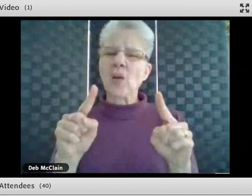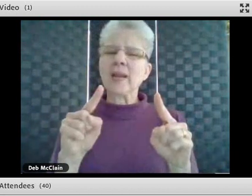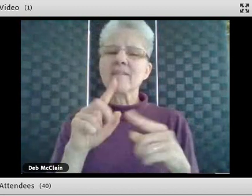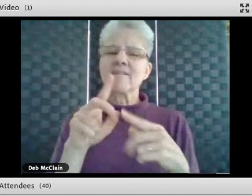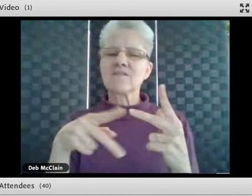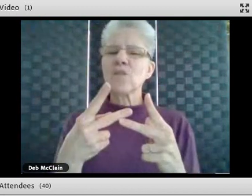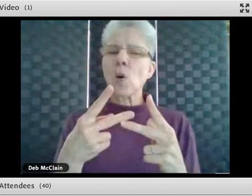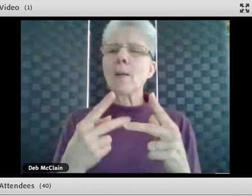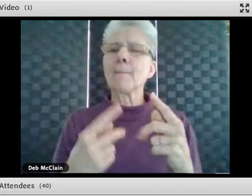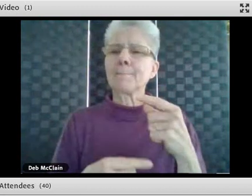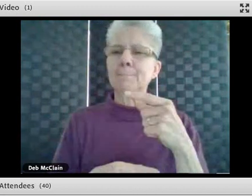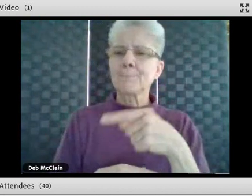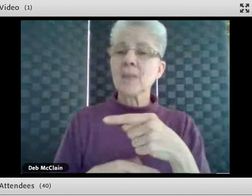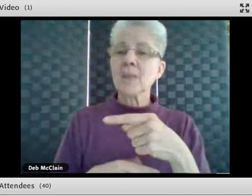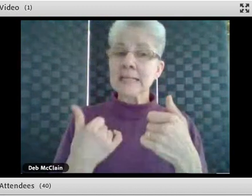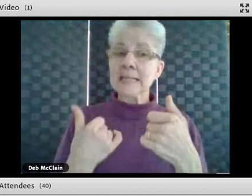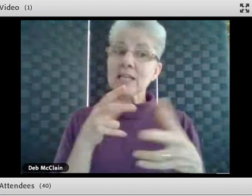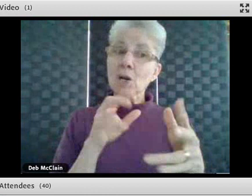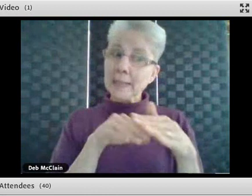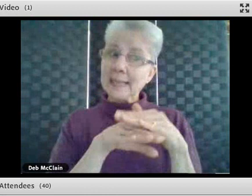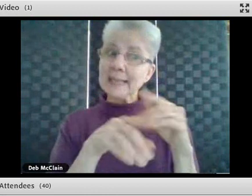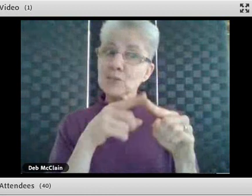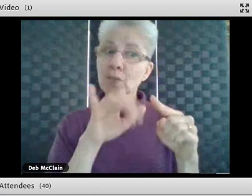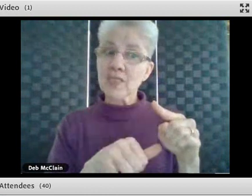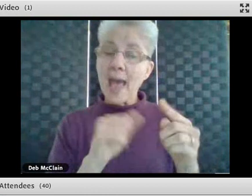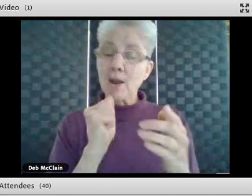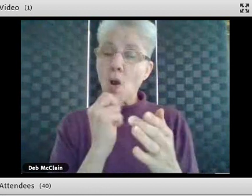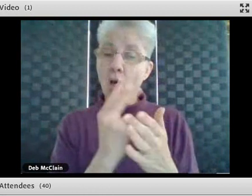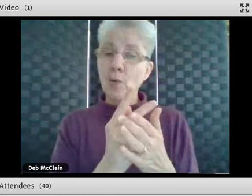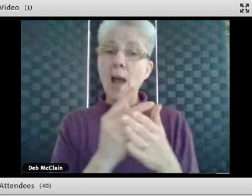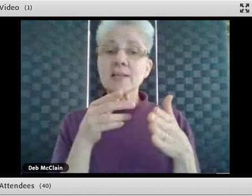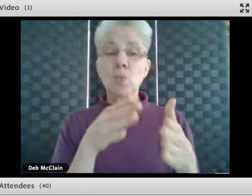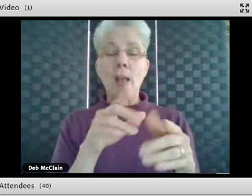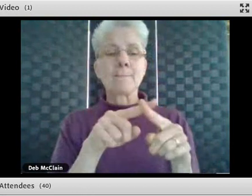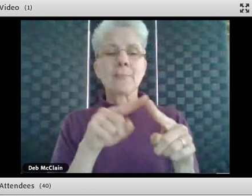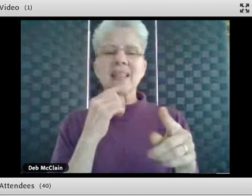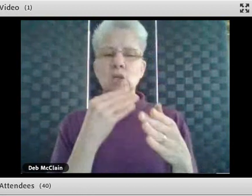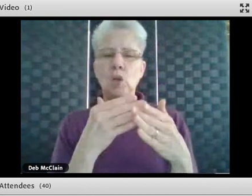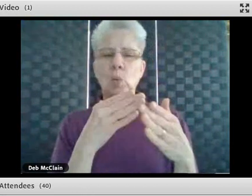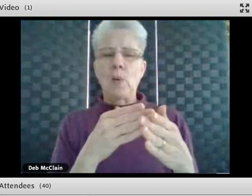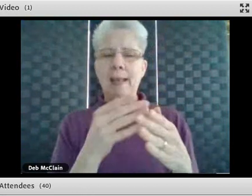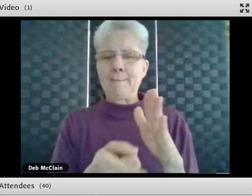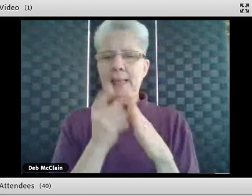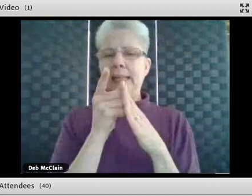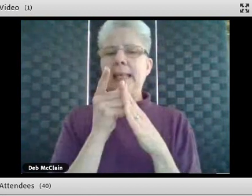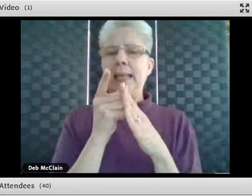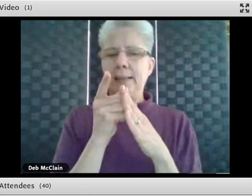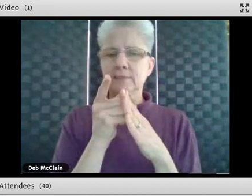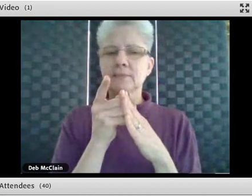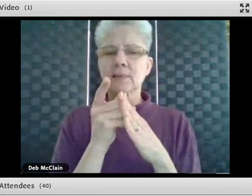So, we can still get to the authorized form that way, but that's a good way -- immediate kind of clue